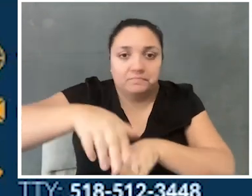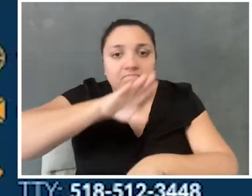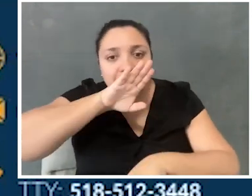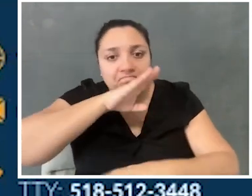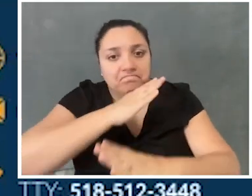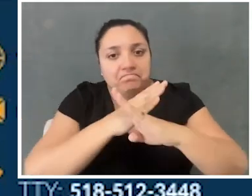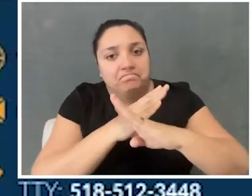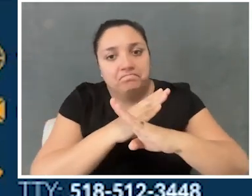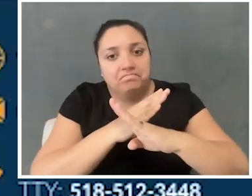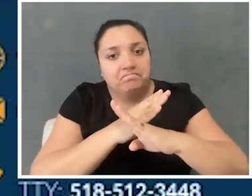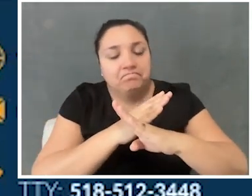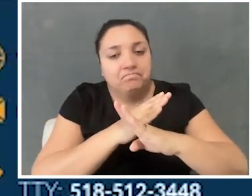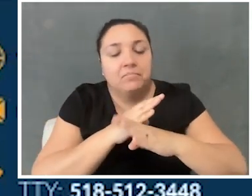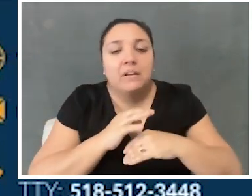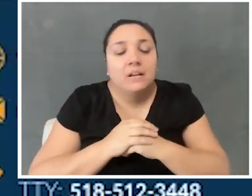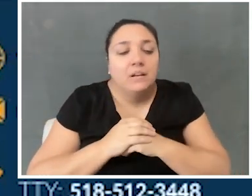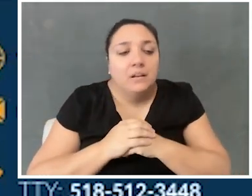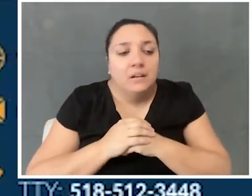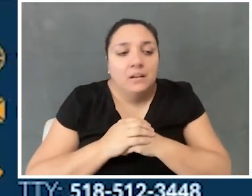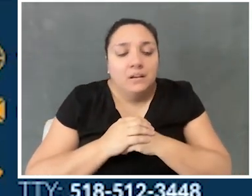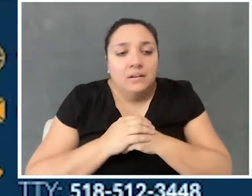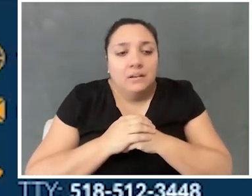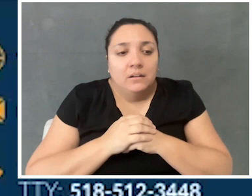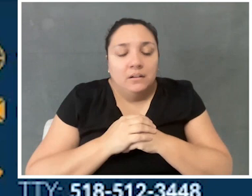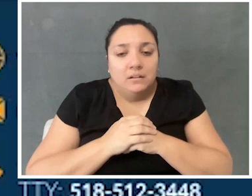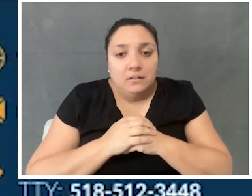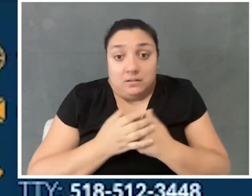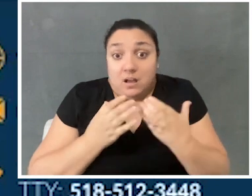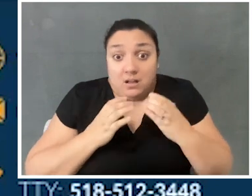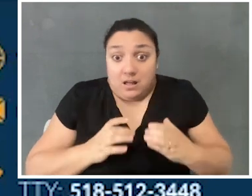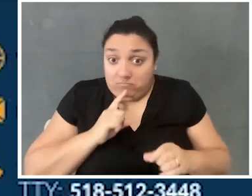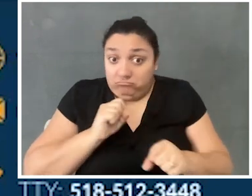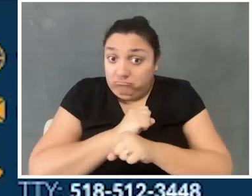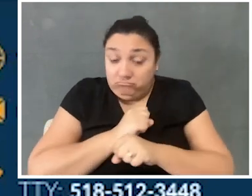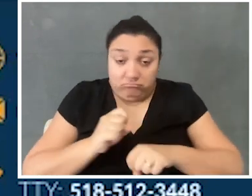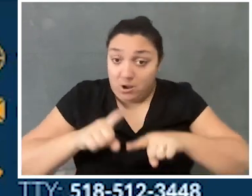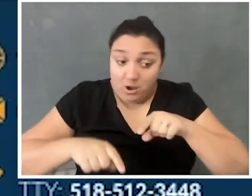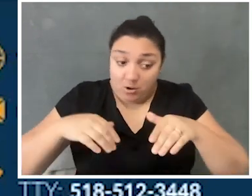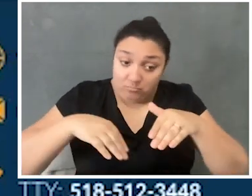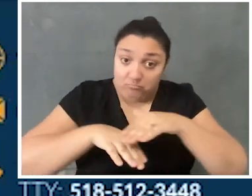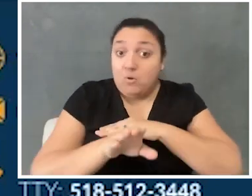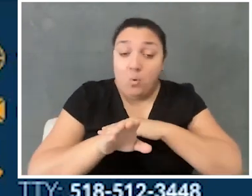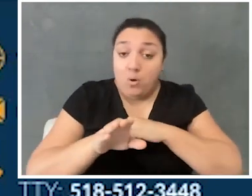And this had the effect of preventing our clients from getting to necessary medical appointments.